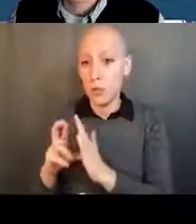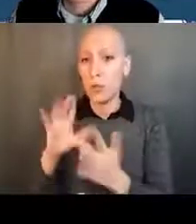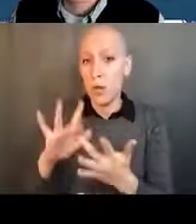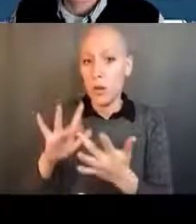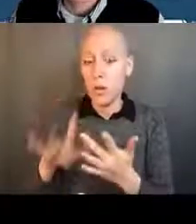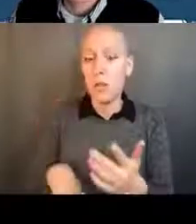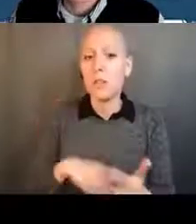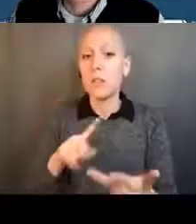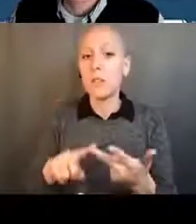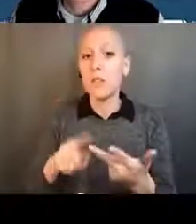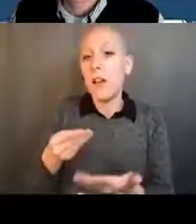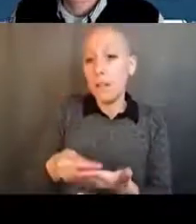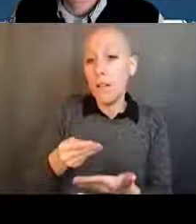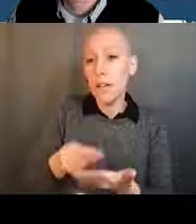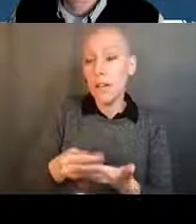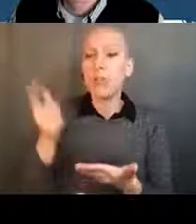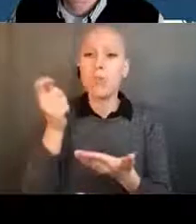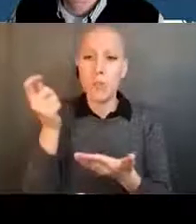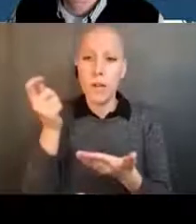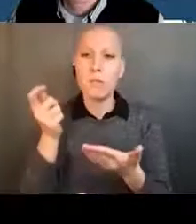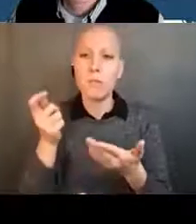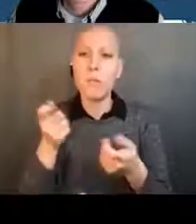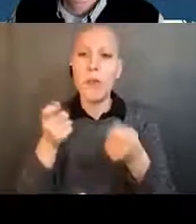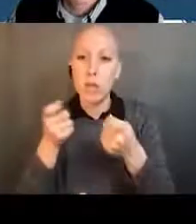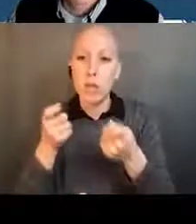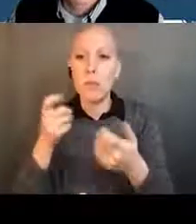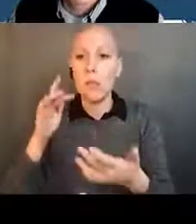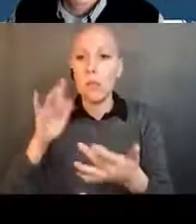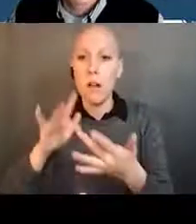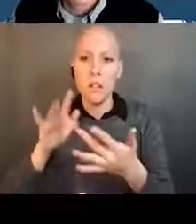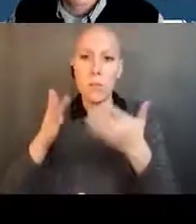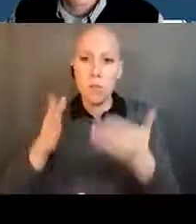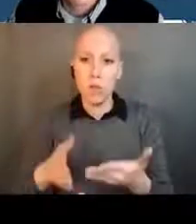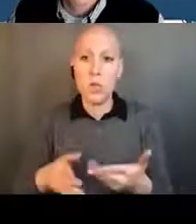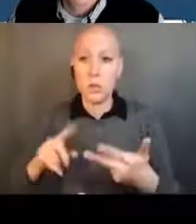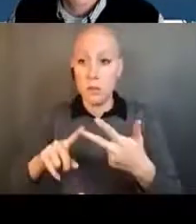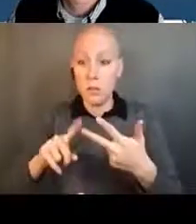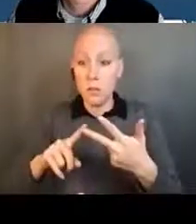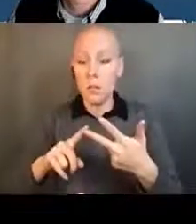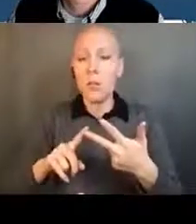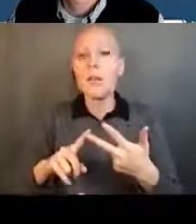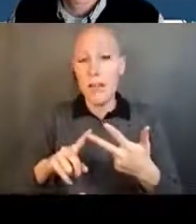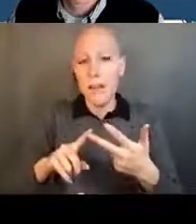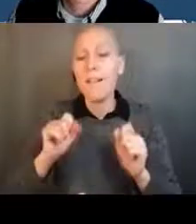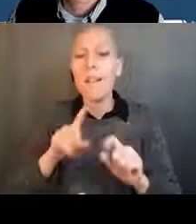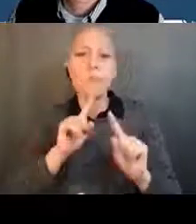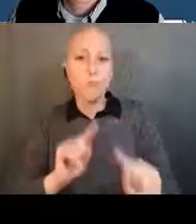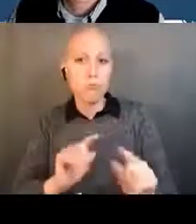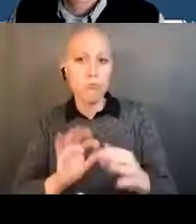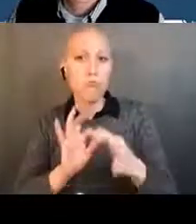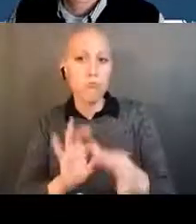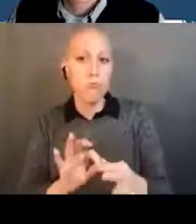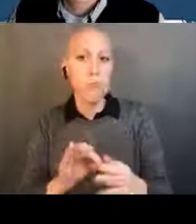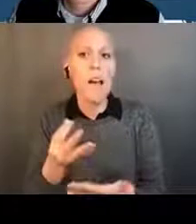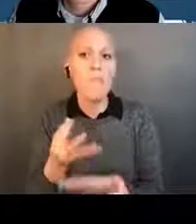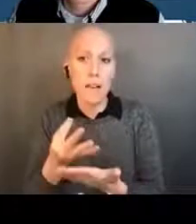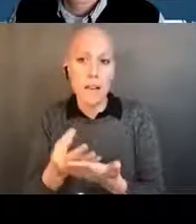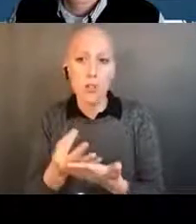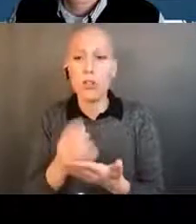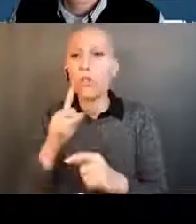that last contact would be able to answer financial questions or your questions on the budget or allowability of certain costs